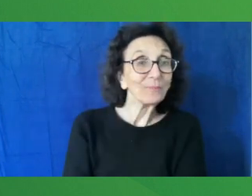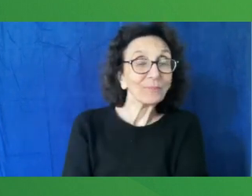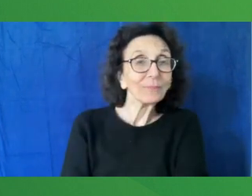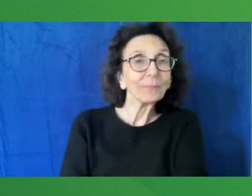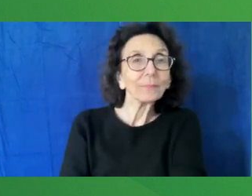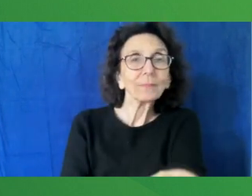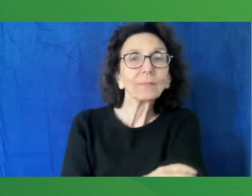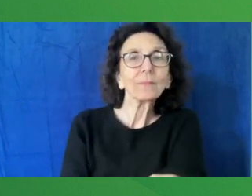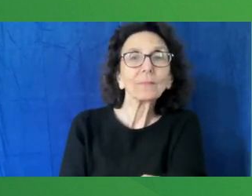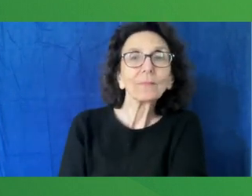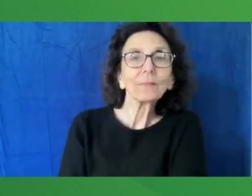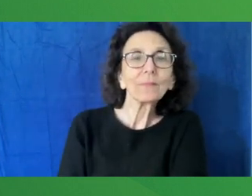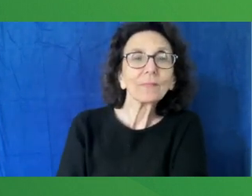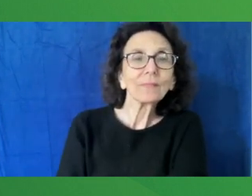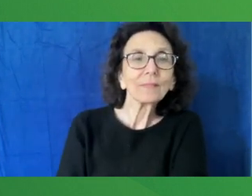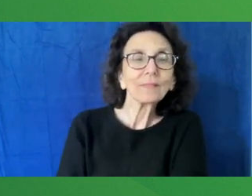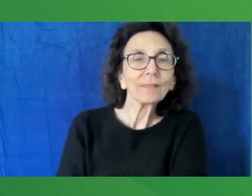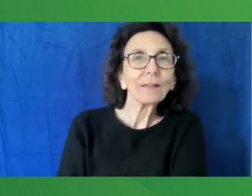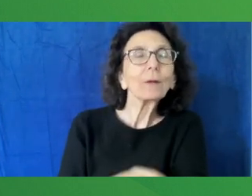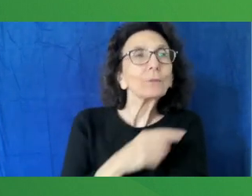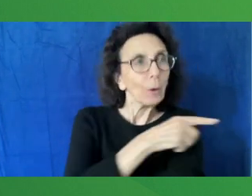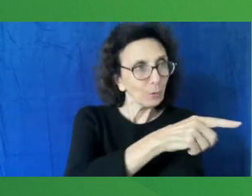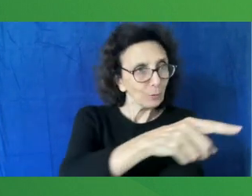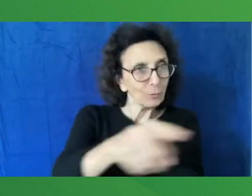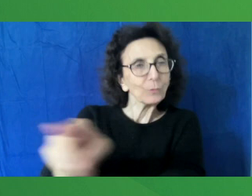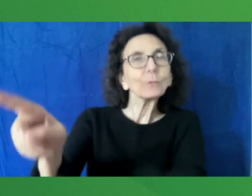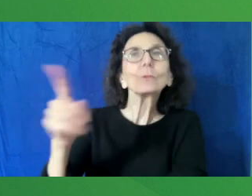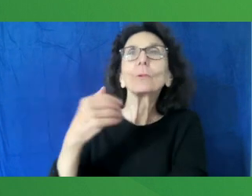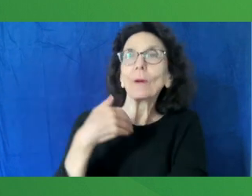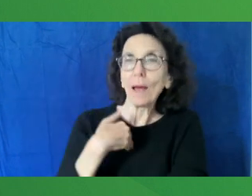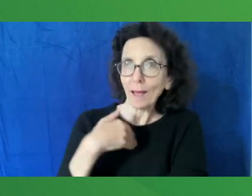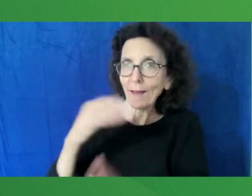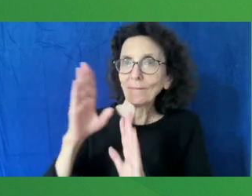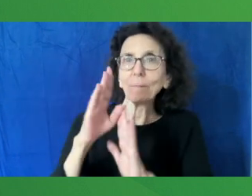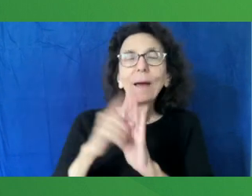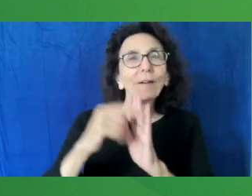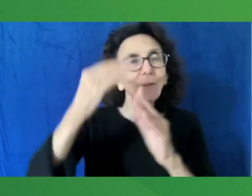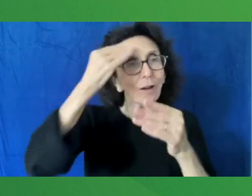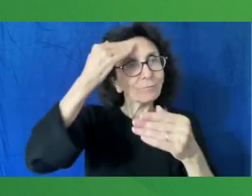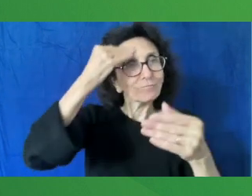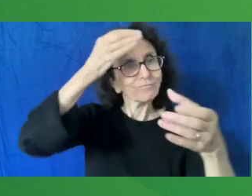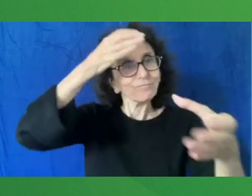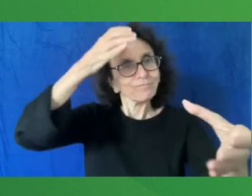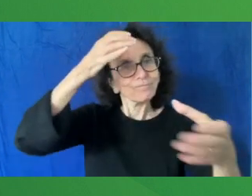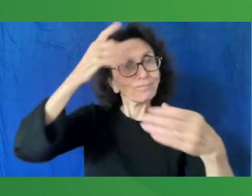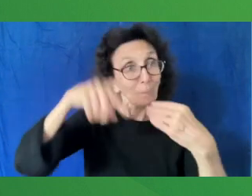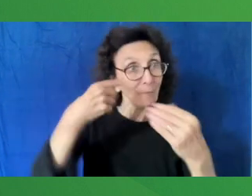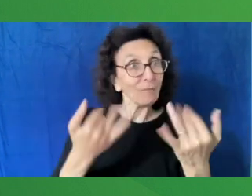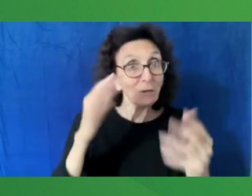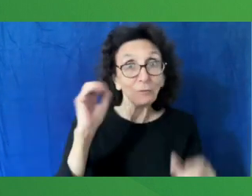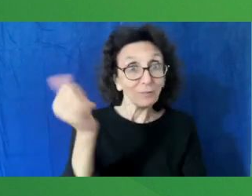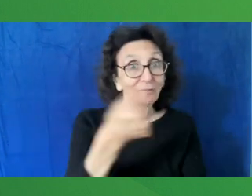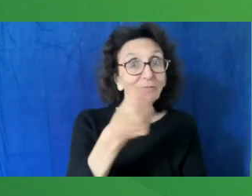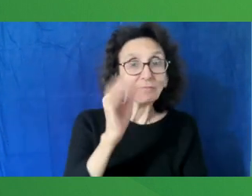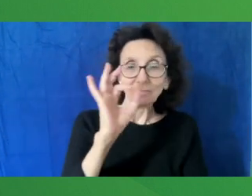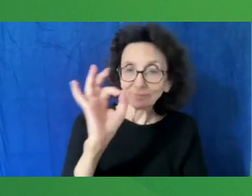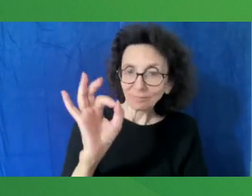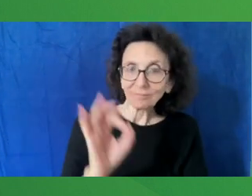We have a lot of background knowledge about fires and I guess the next thing we wanna